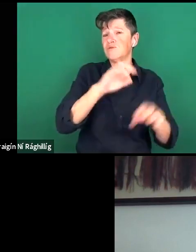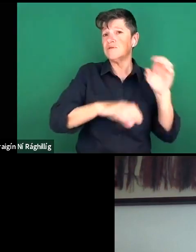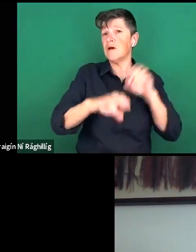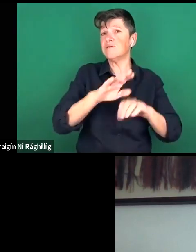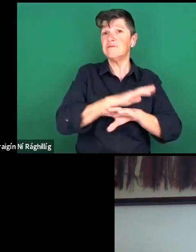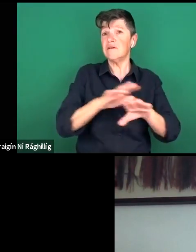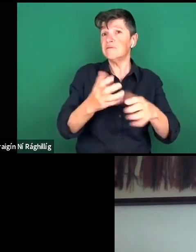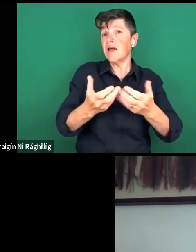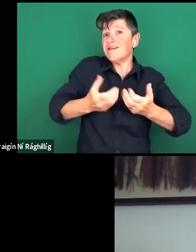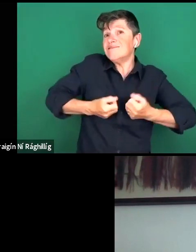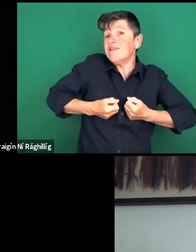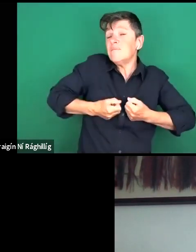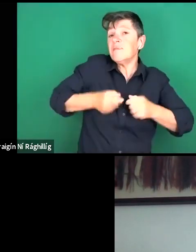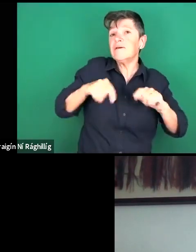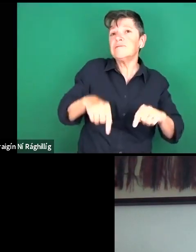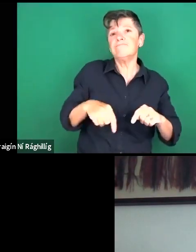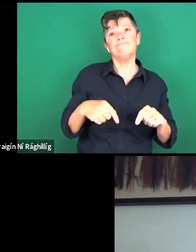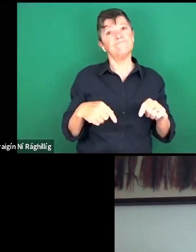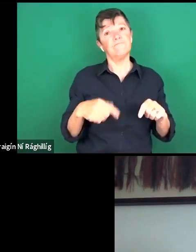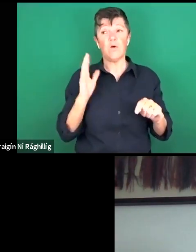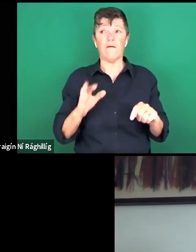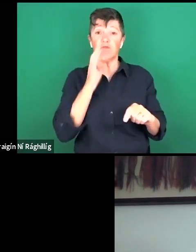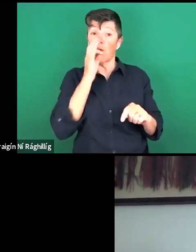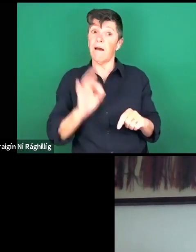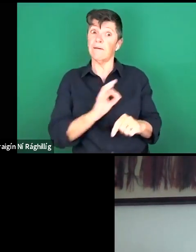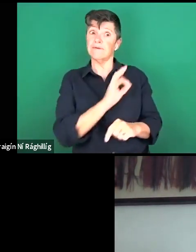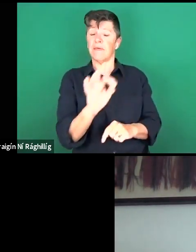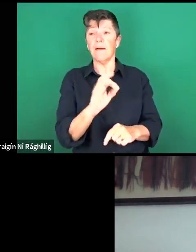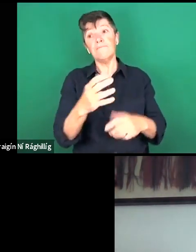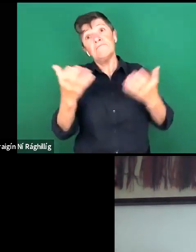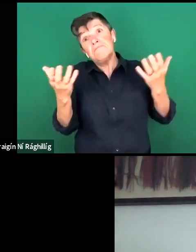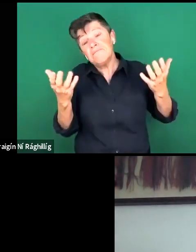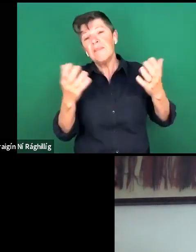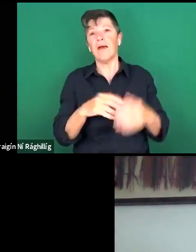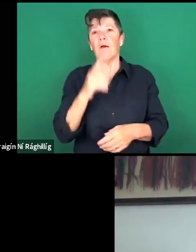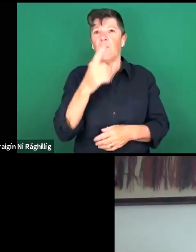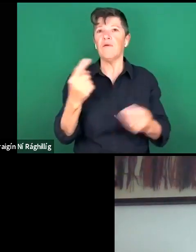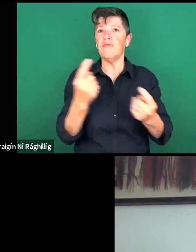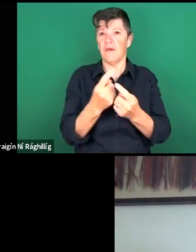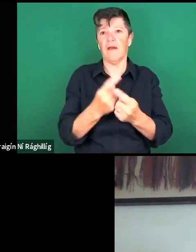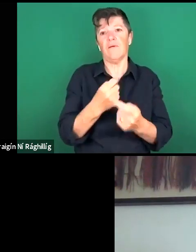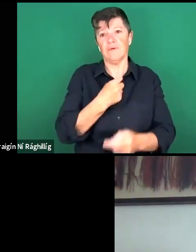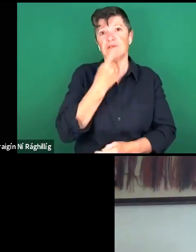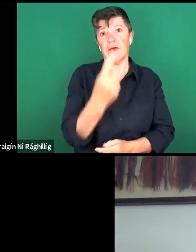space that brings together that knowledges from academia together with